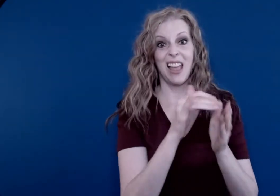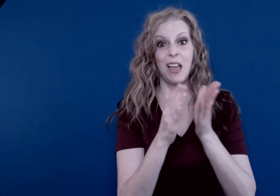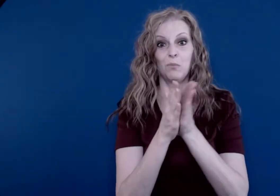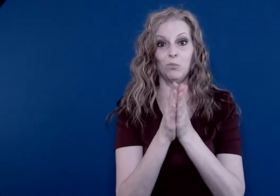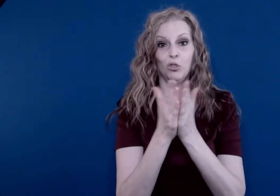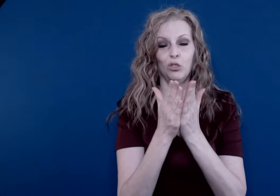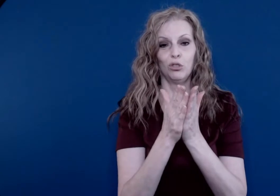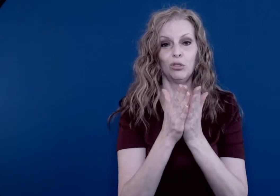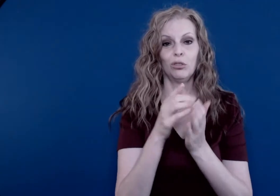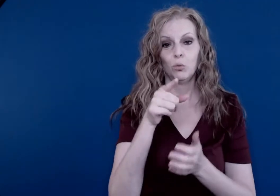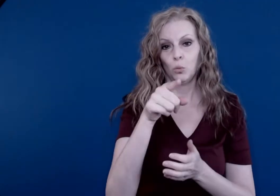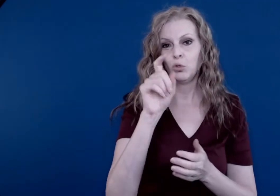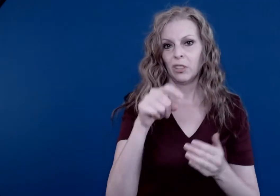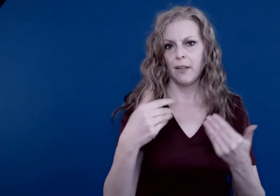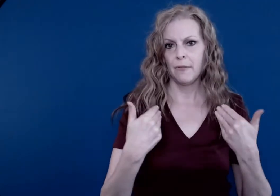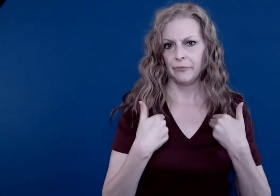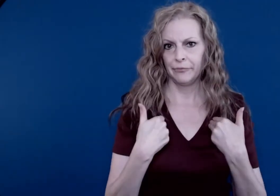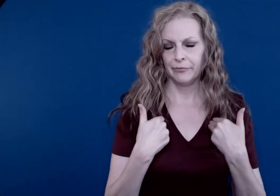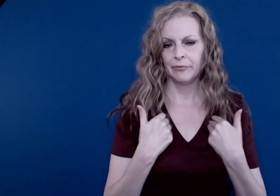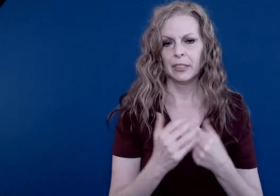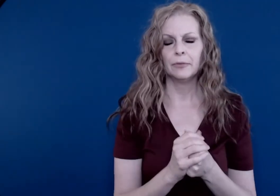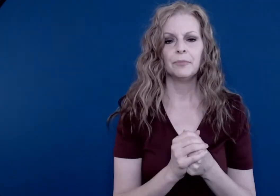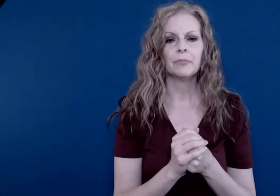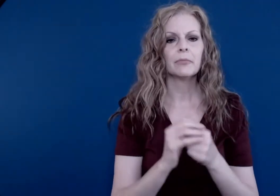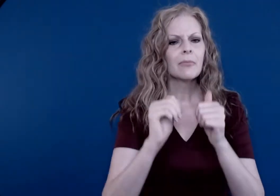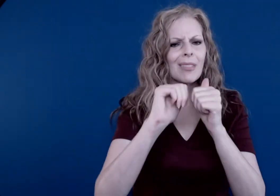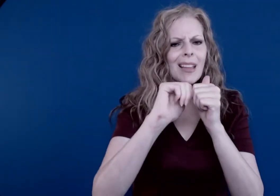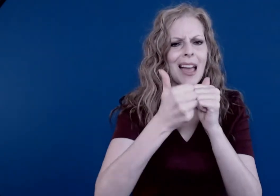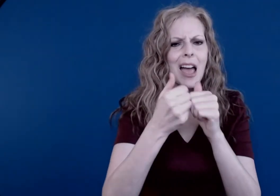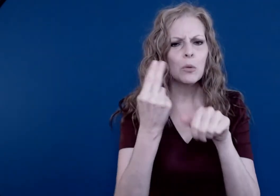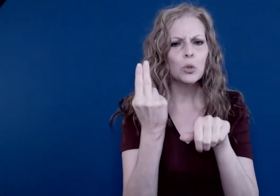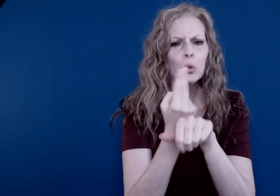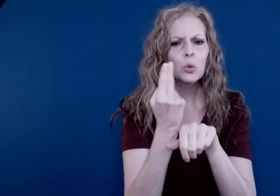You need to have that book.